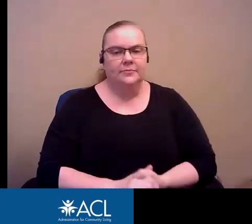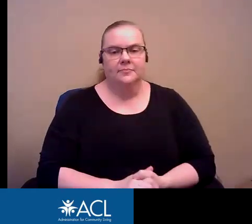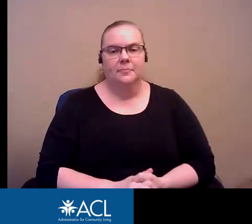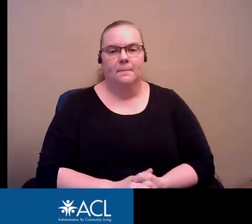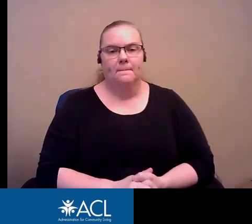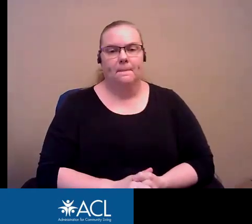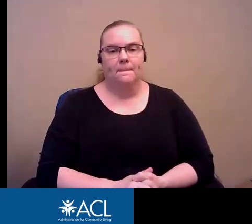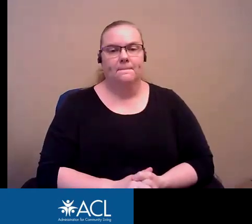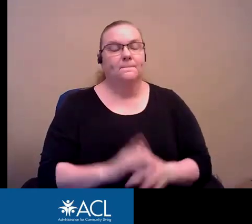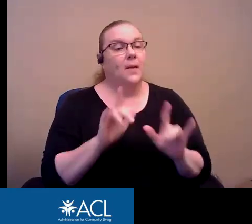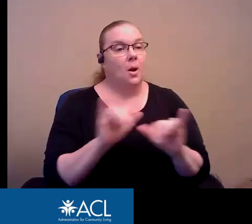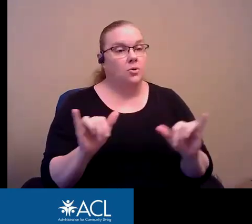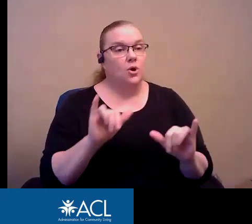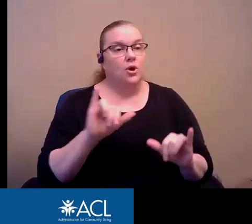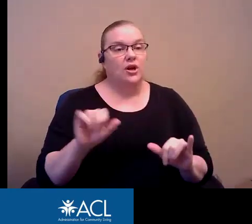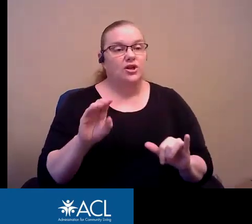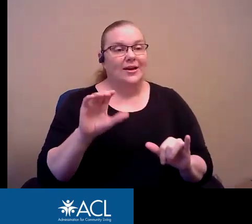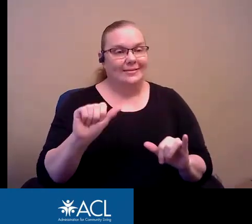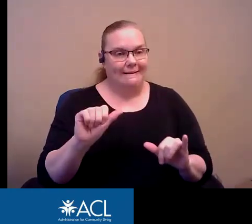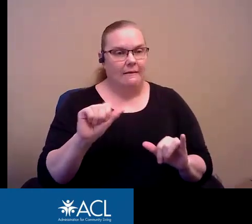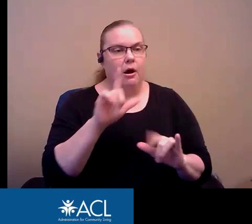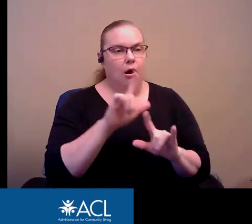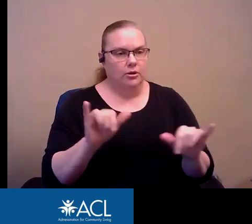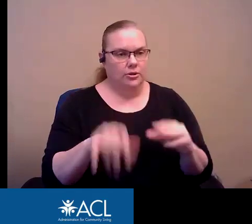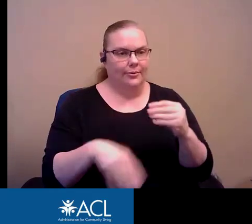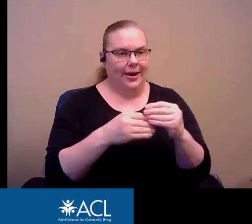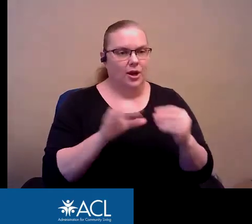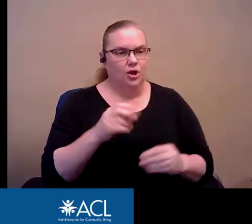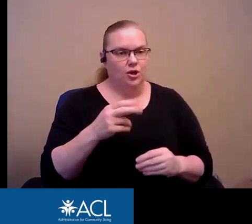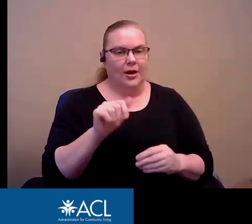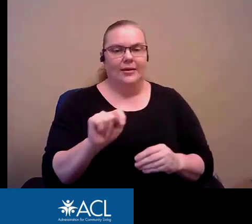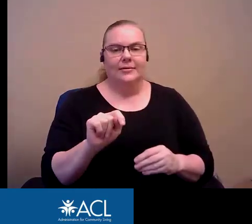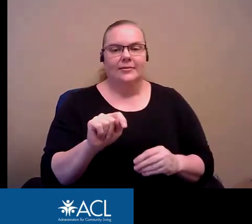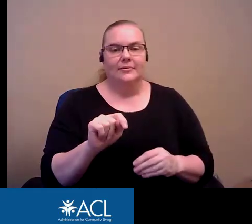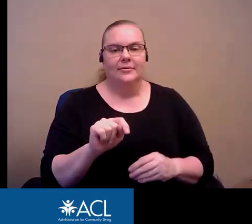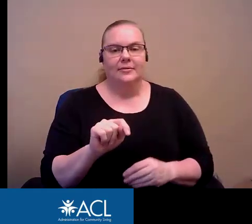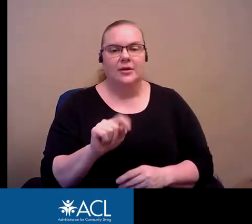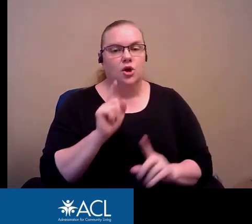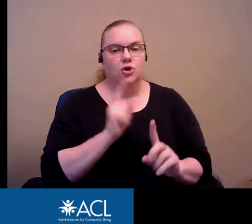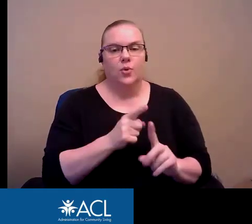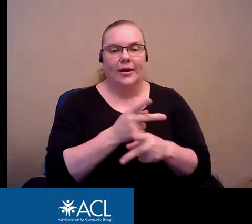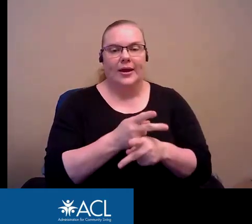Thank you. And Jessica is also dropped in the chat directcareworkforce@ncoa.org for questions as well.